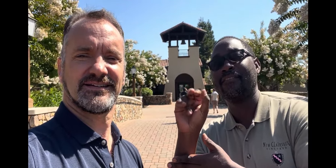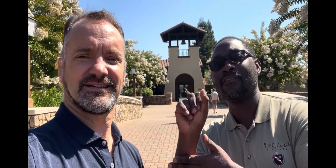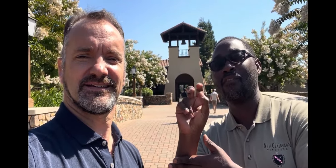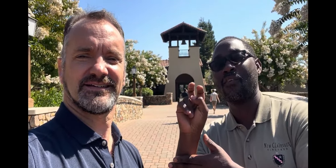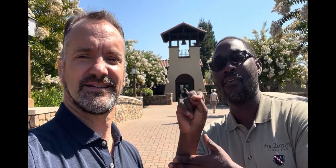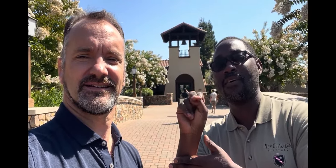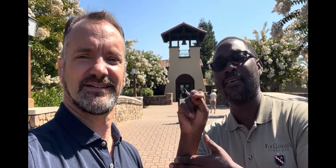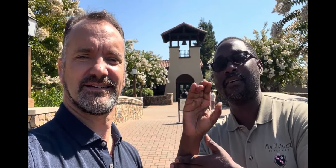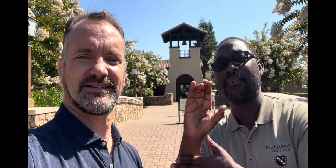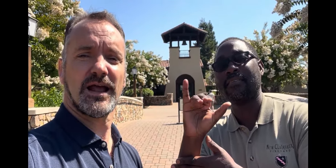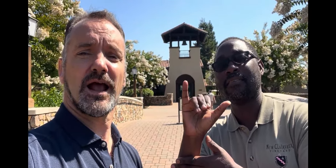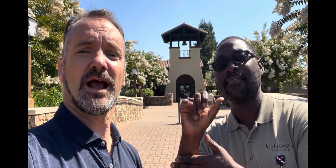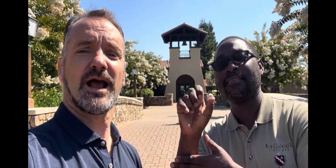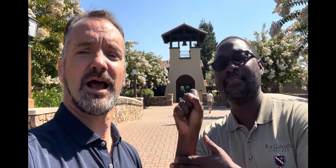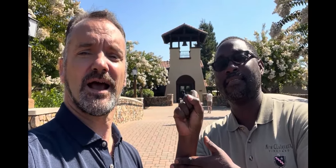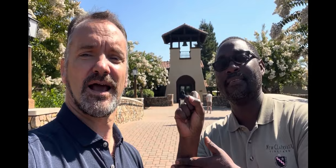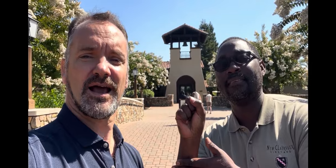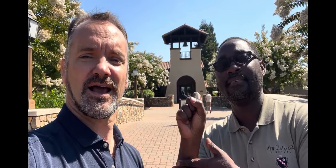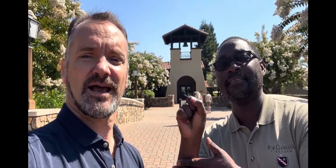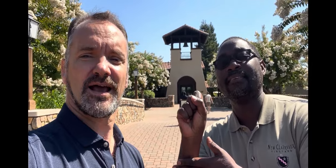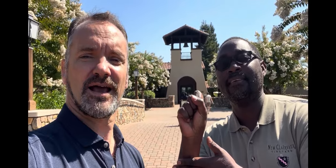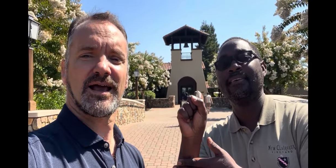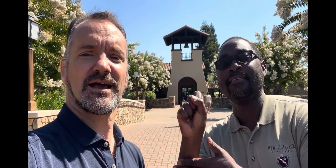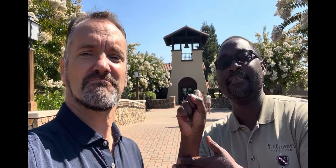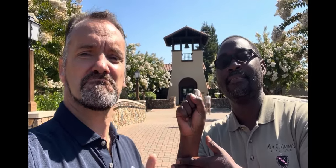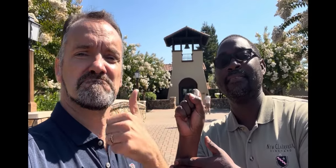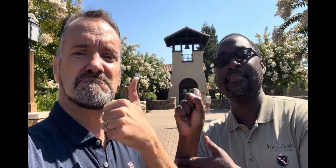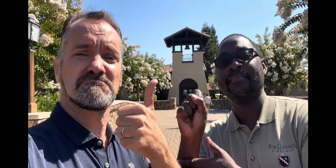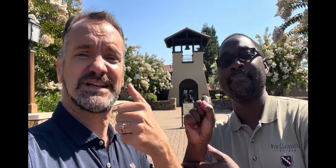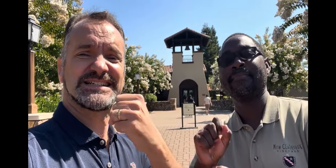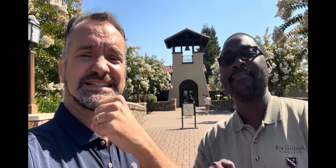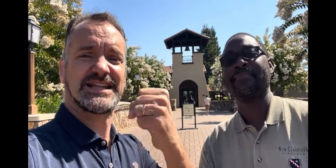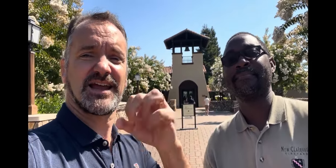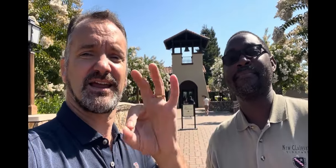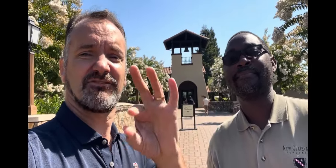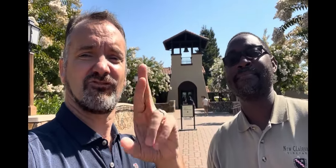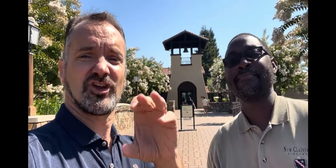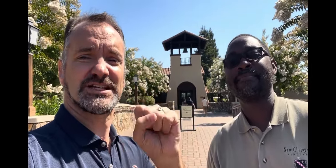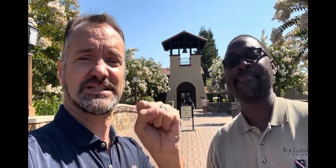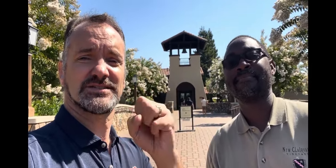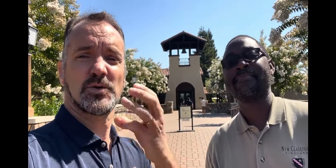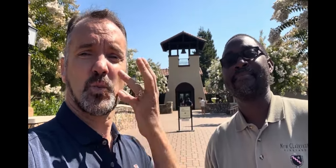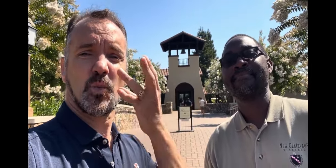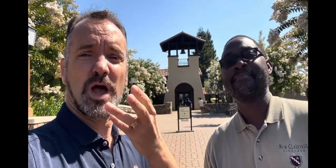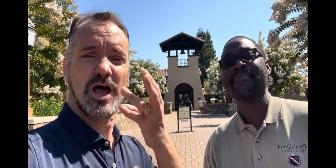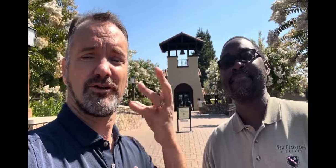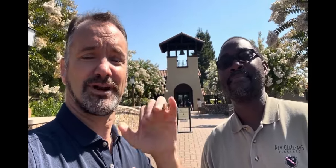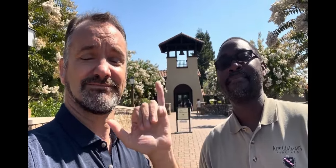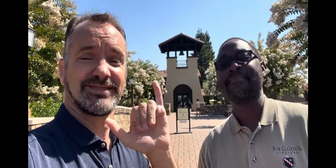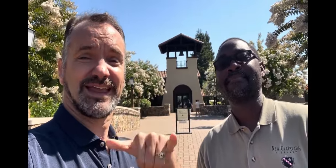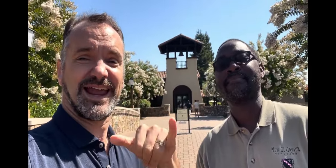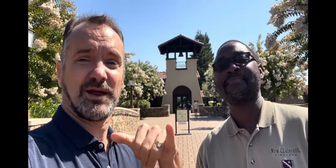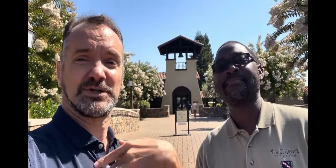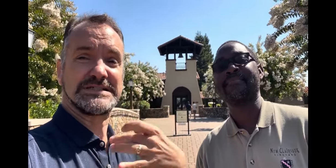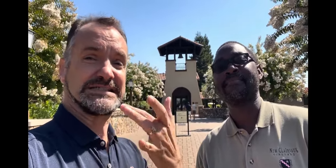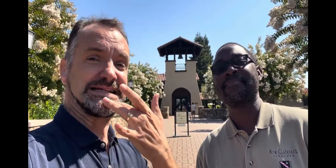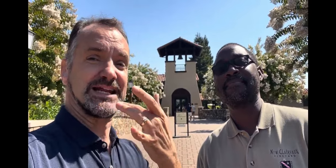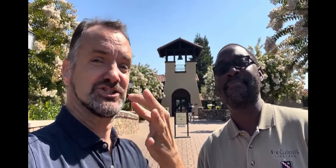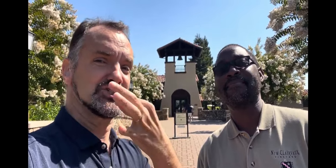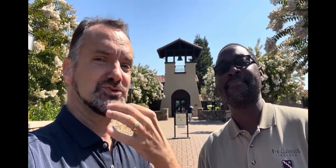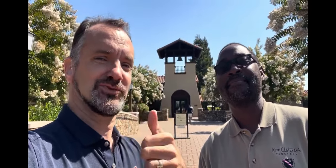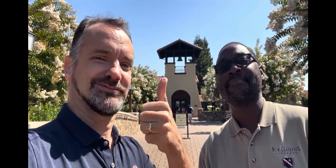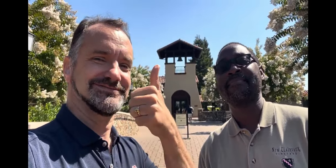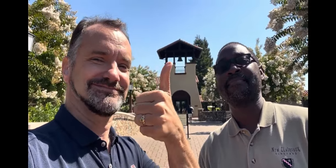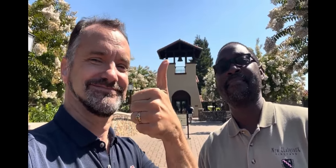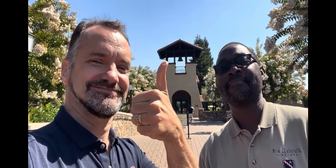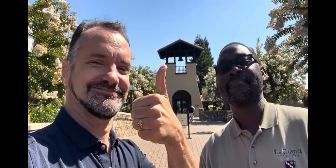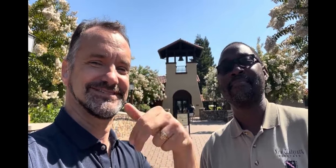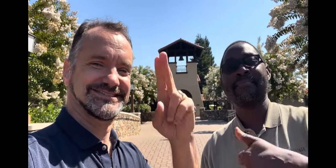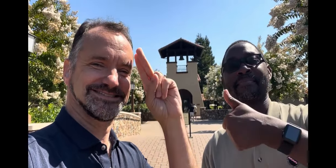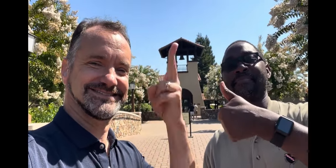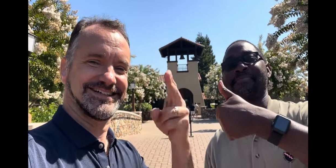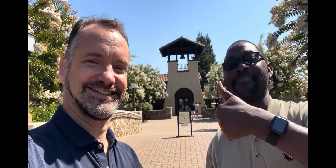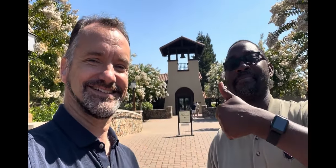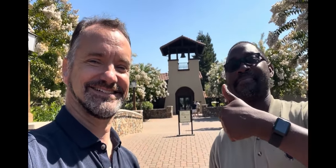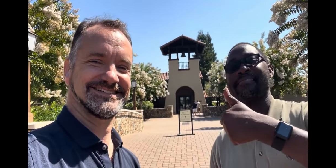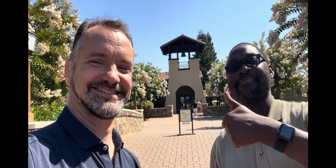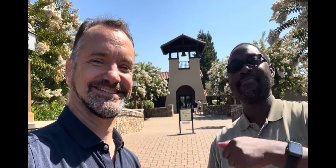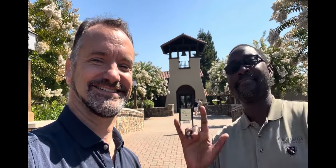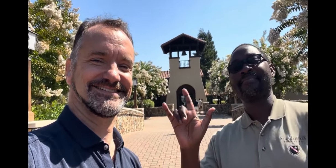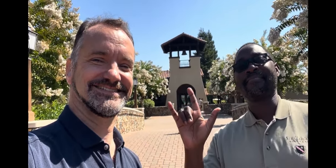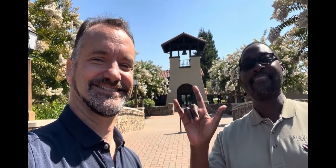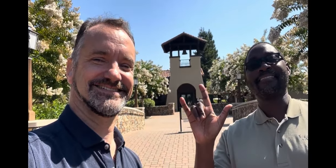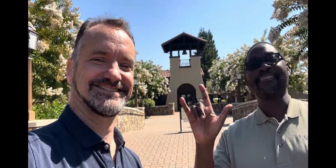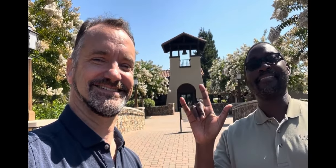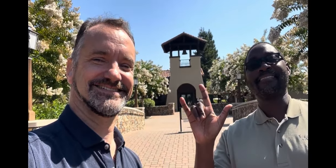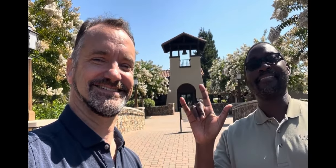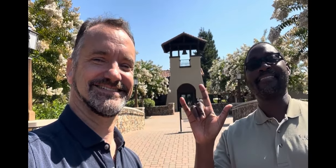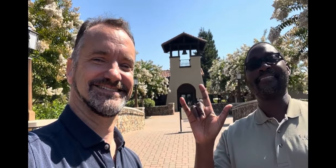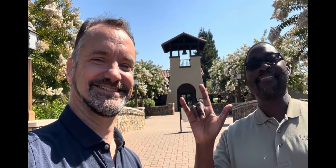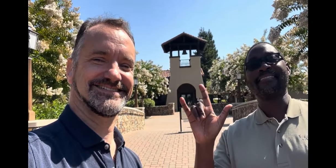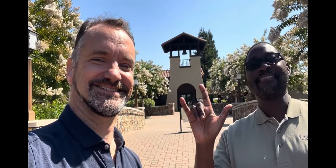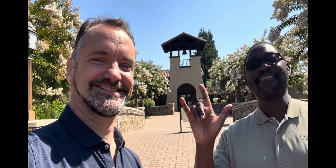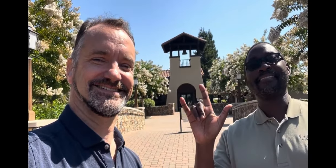St. Francis Winery. Saint Francis Winery! Soon we will have a wine testing. Love yall.